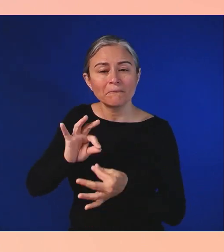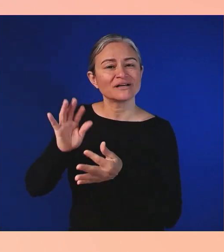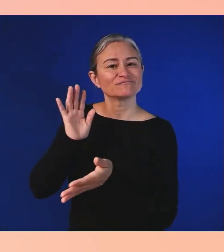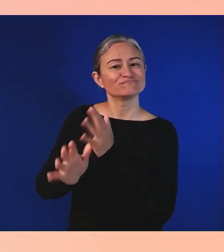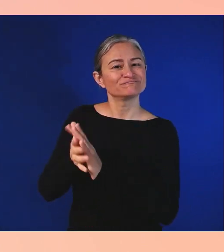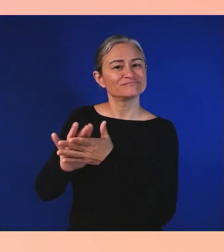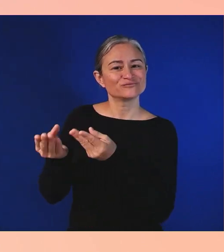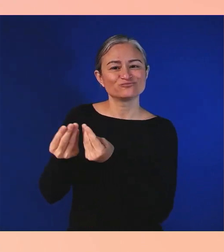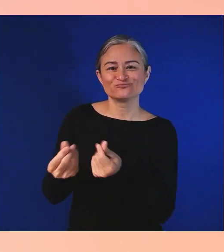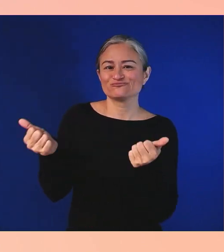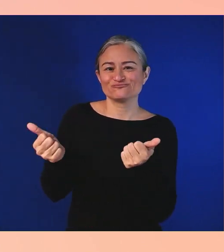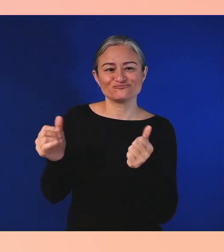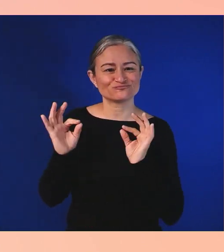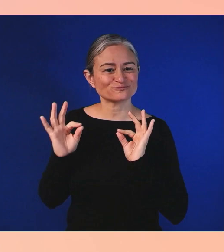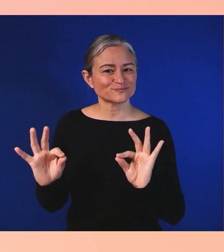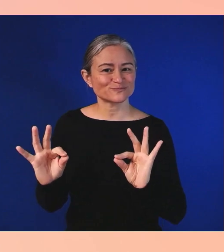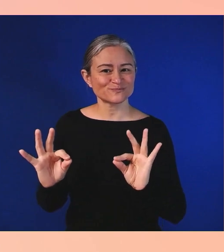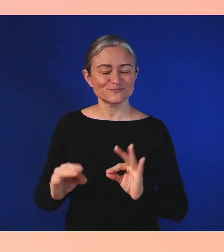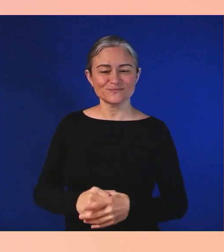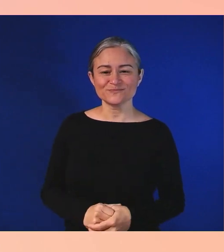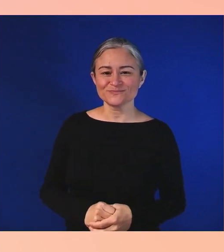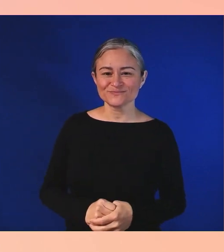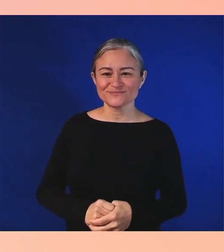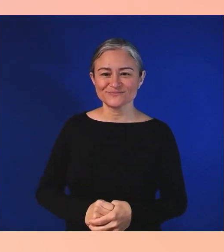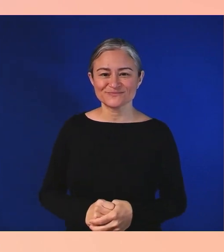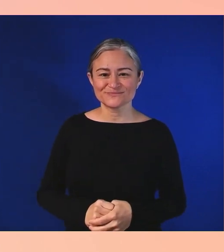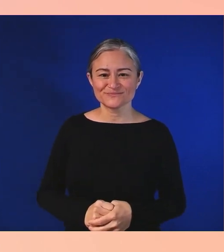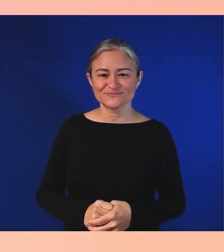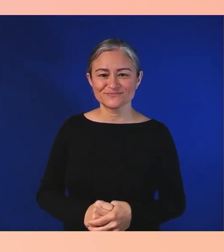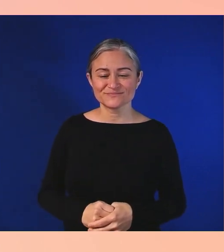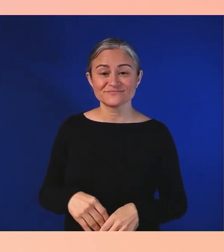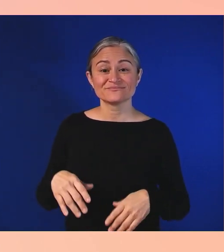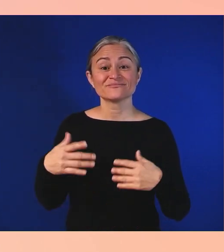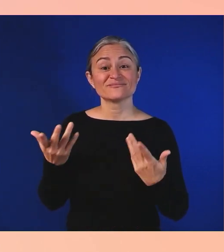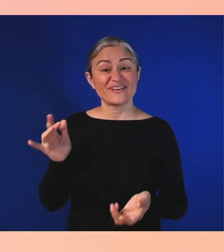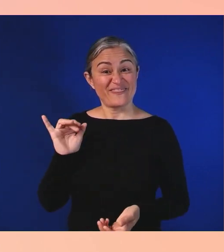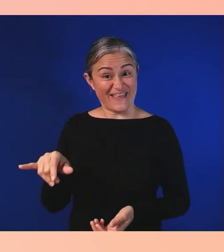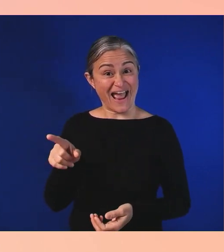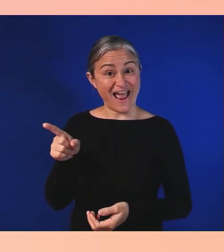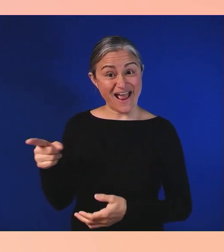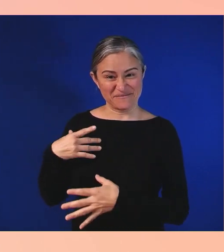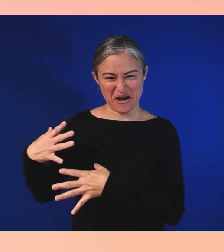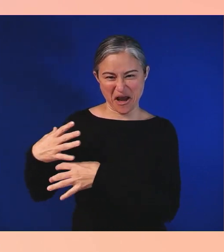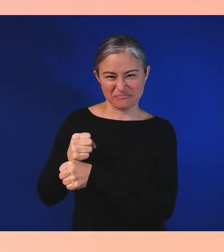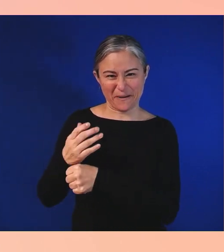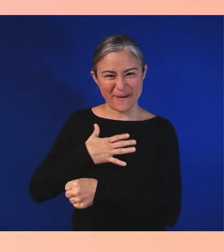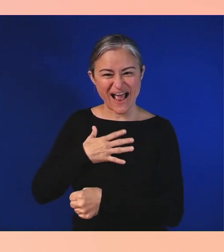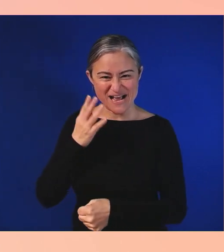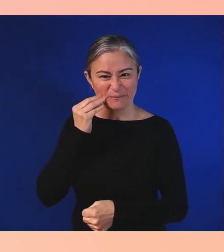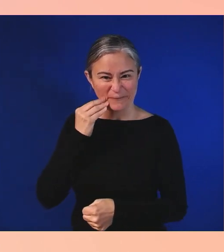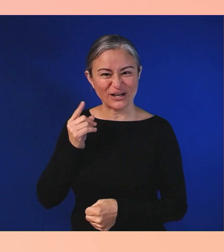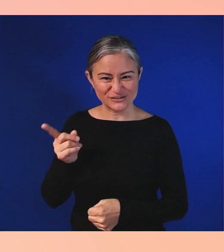To summarize, we're combining audio signals with existing speech